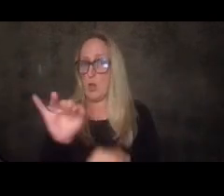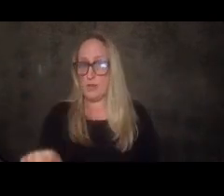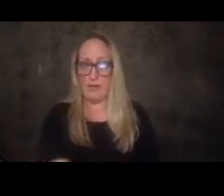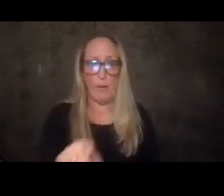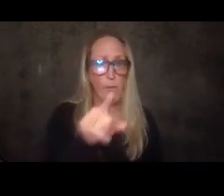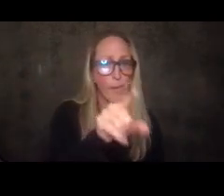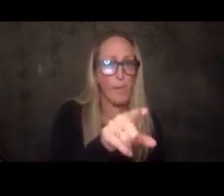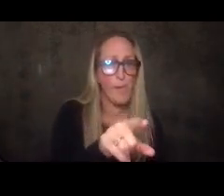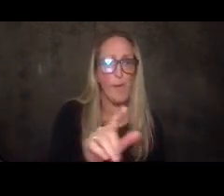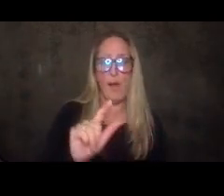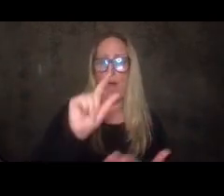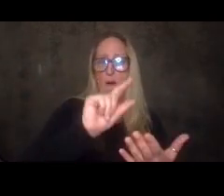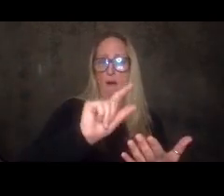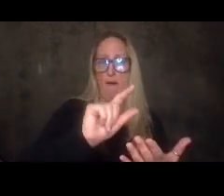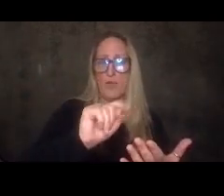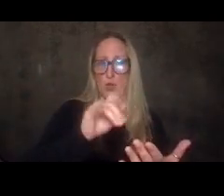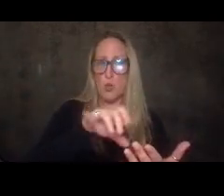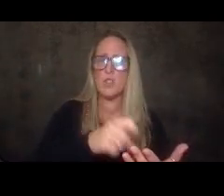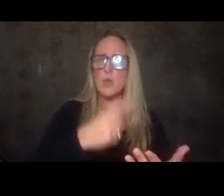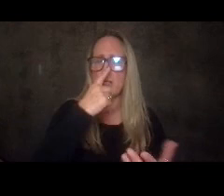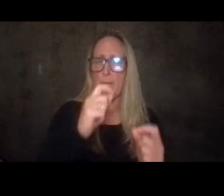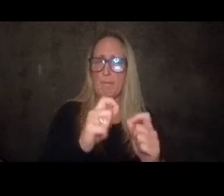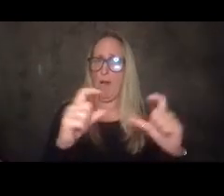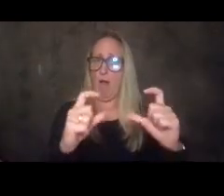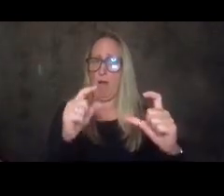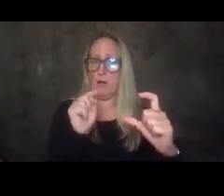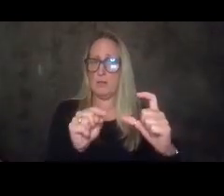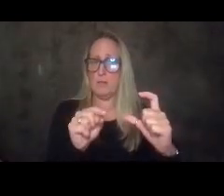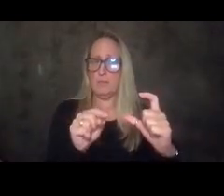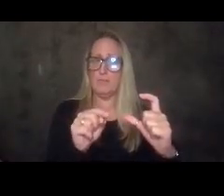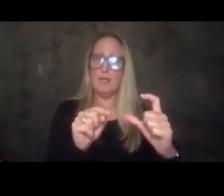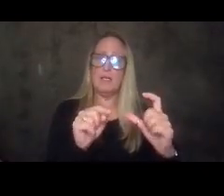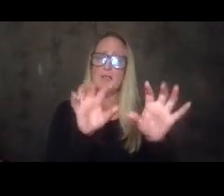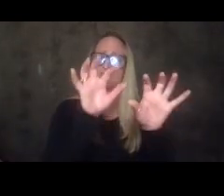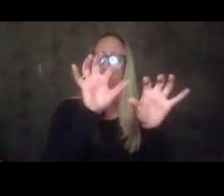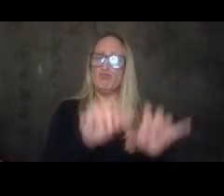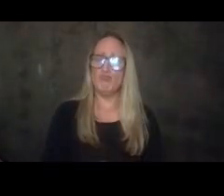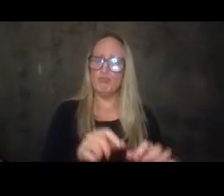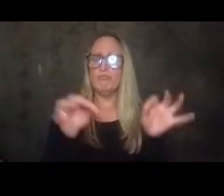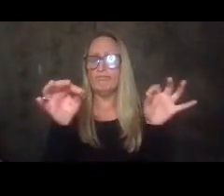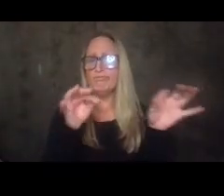And I hover over tools. You'll see a little box will appear with some text giving you some insight in what that tool is,